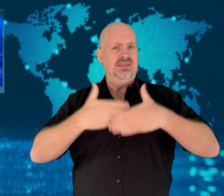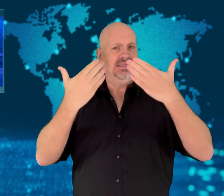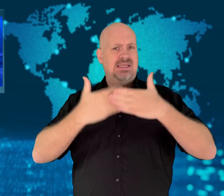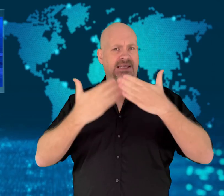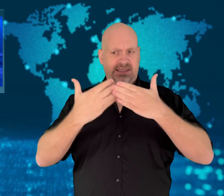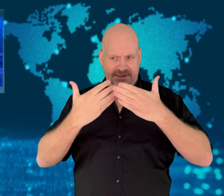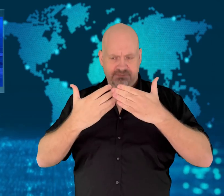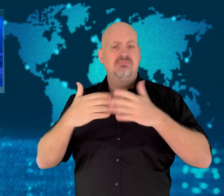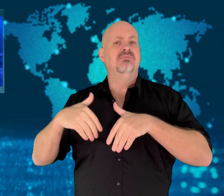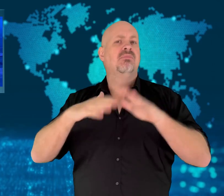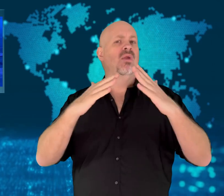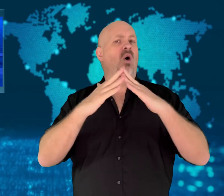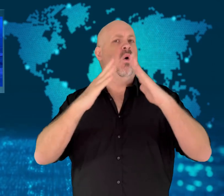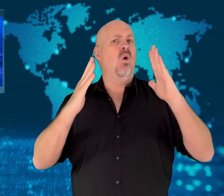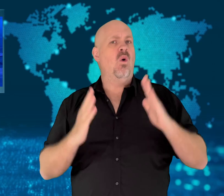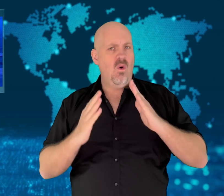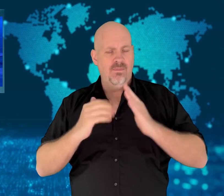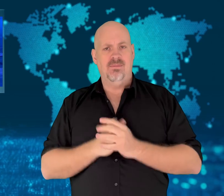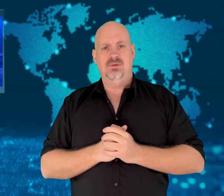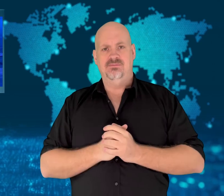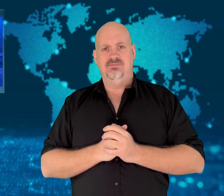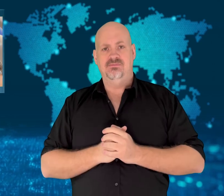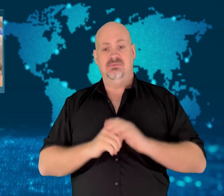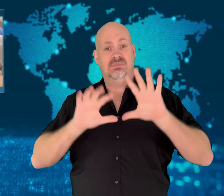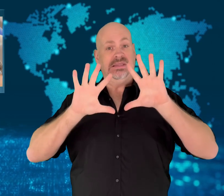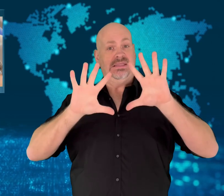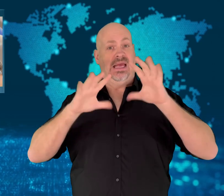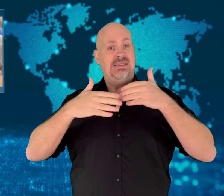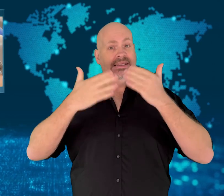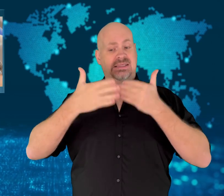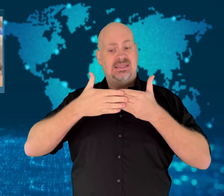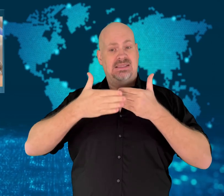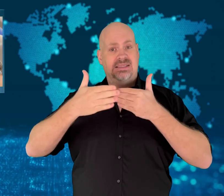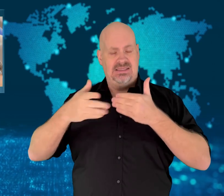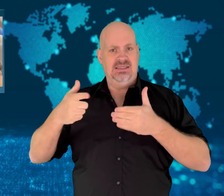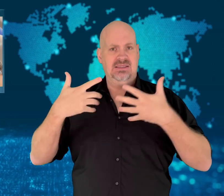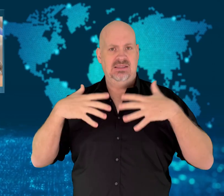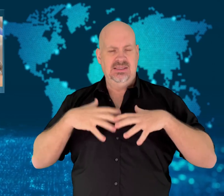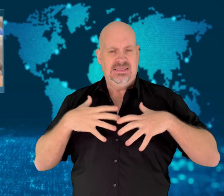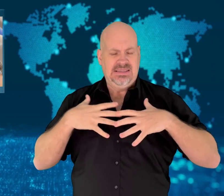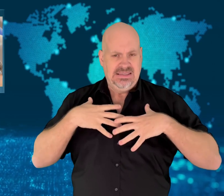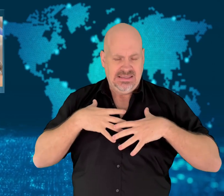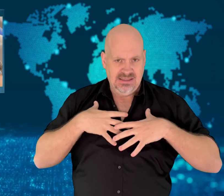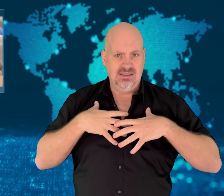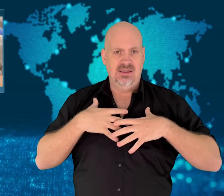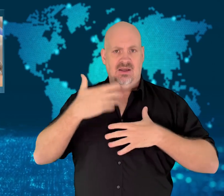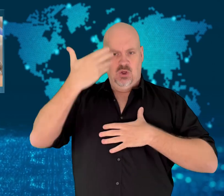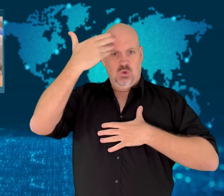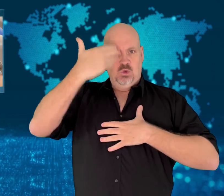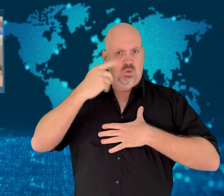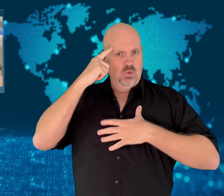He was in the hospital for five days of treatment before being discharged.